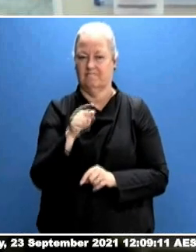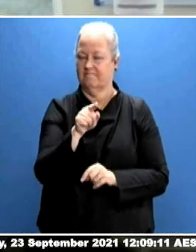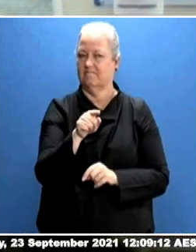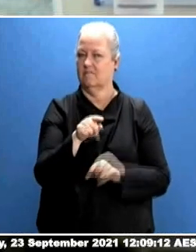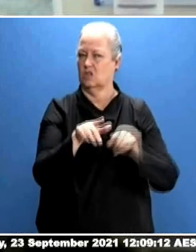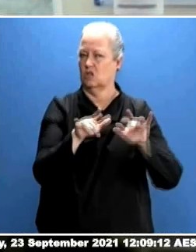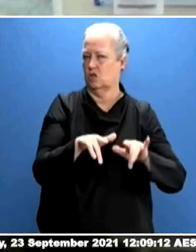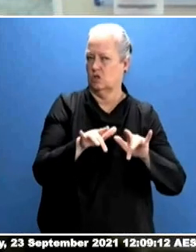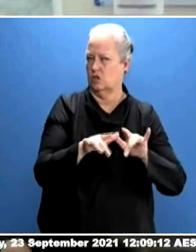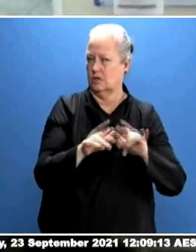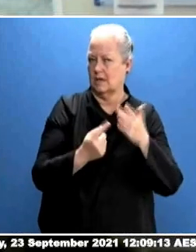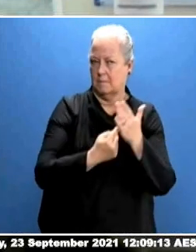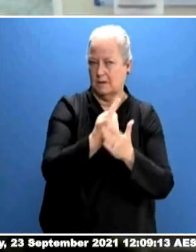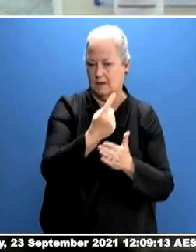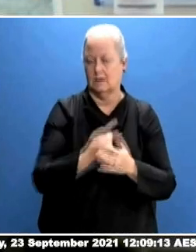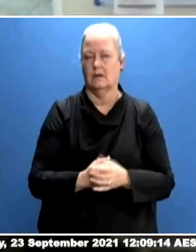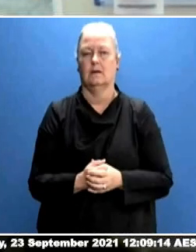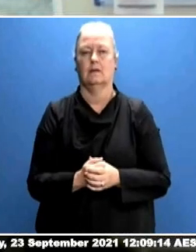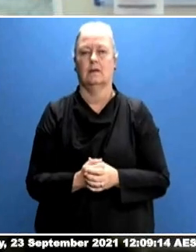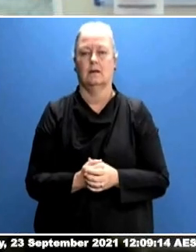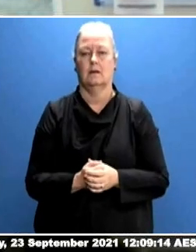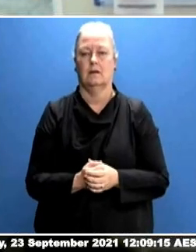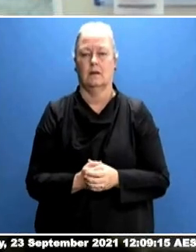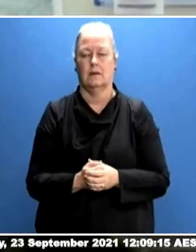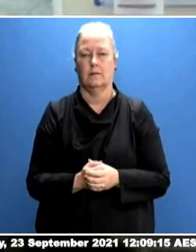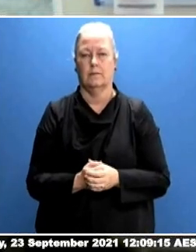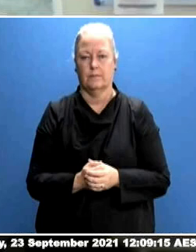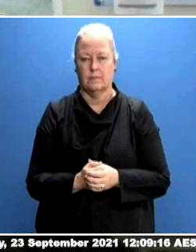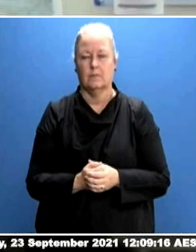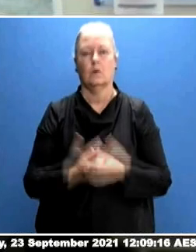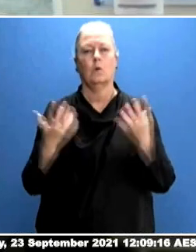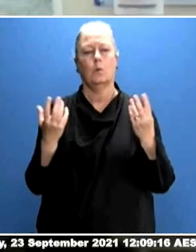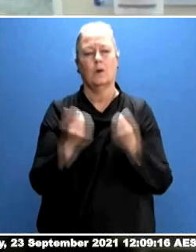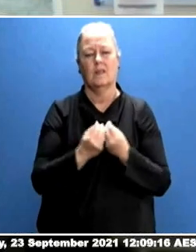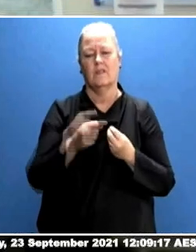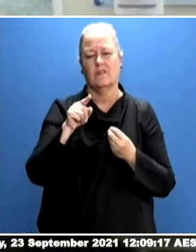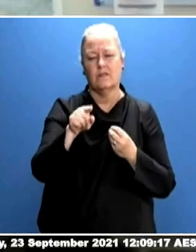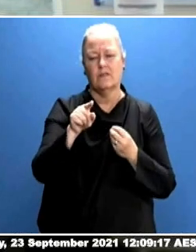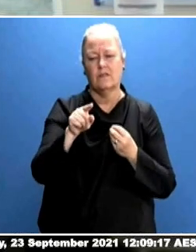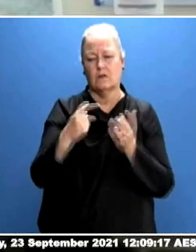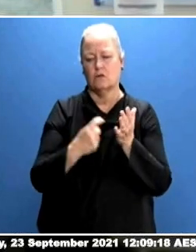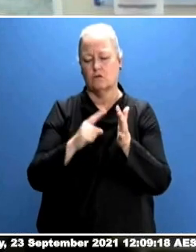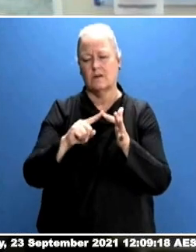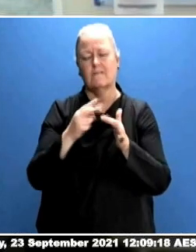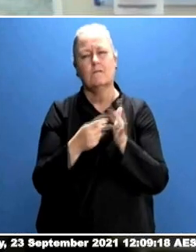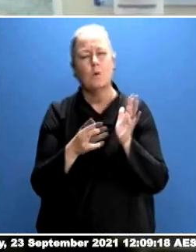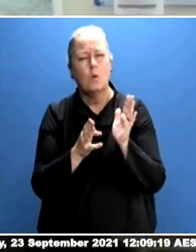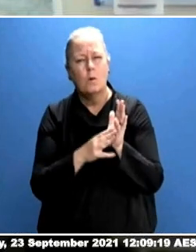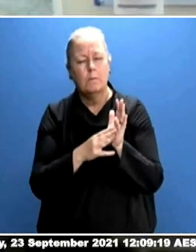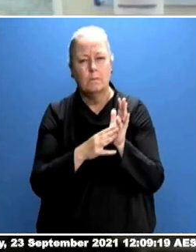notwithstanding that there's current drafting of reform so that the Care and Protection of Children Act in the NT